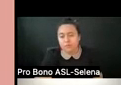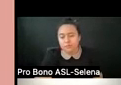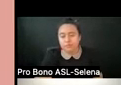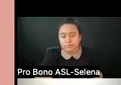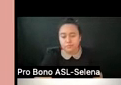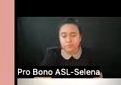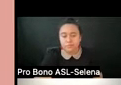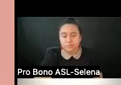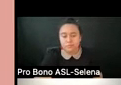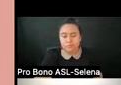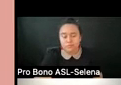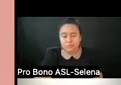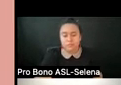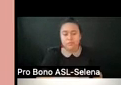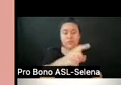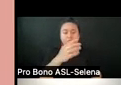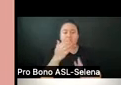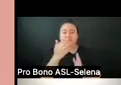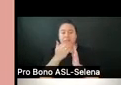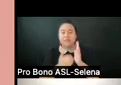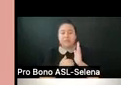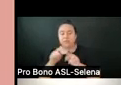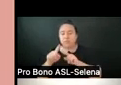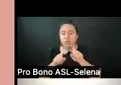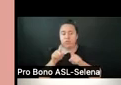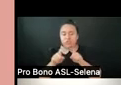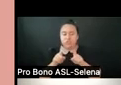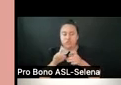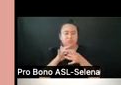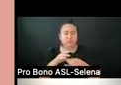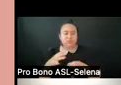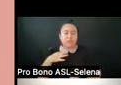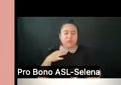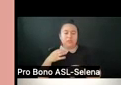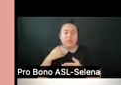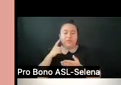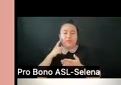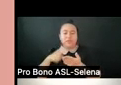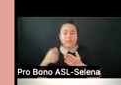So, our list of application questions can actually be found on the checklist on the Enterprise web